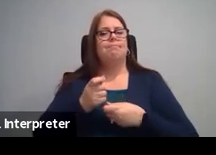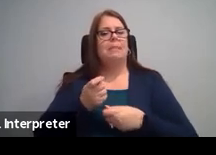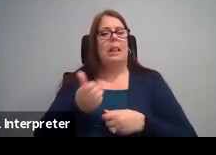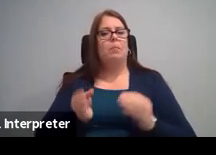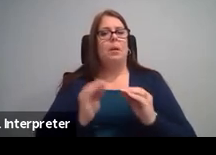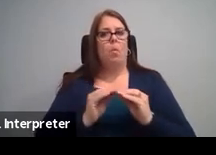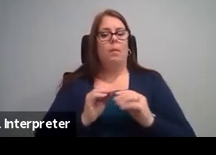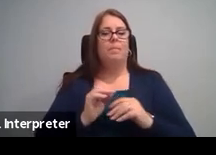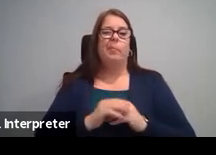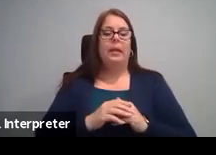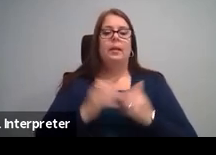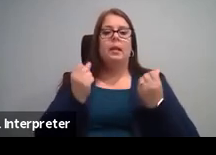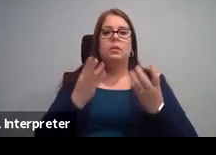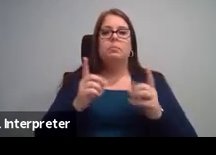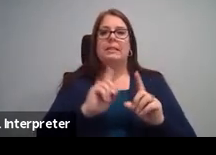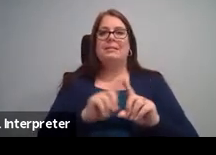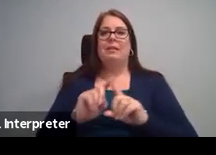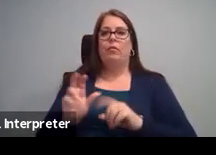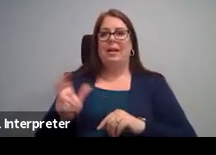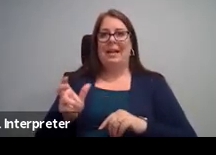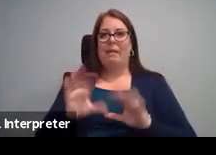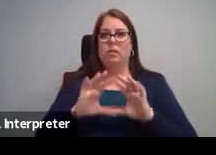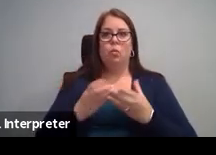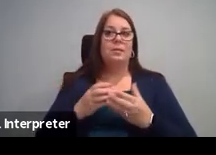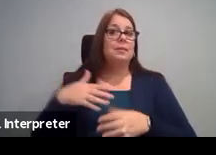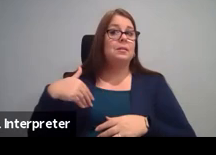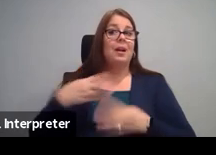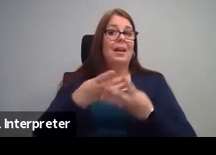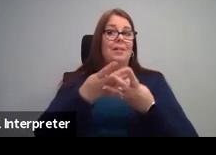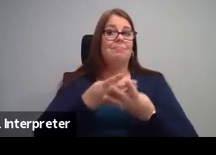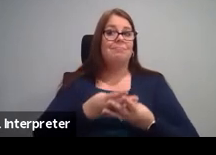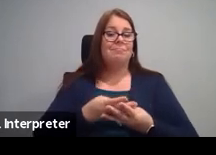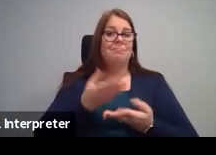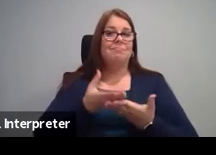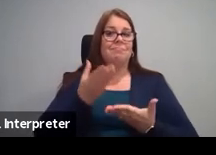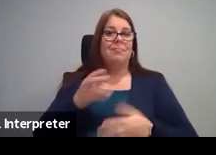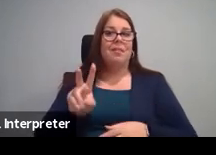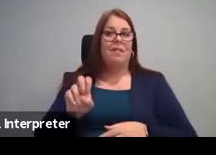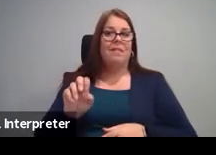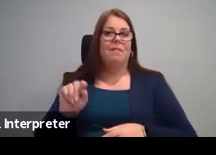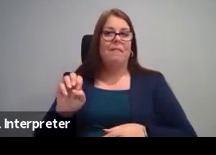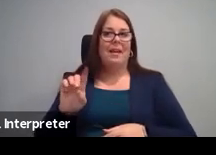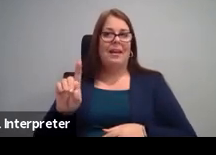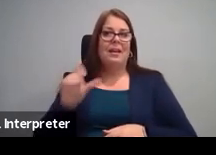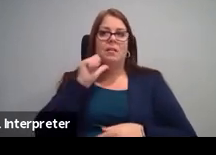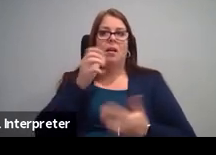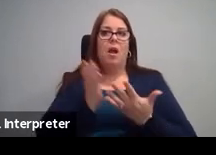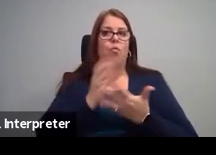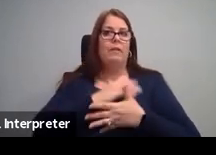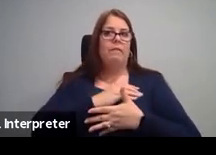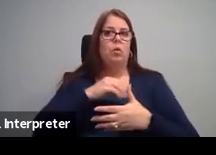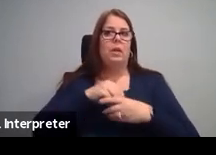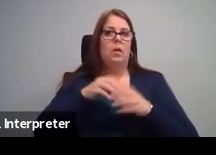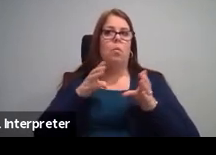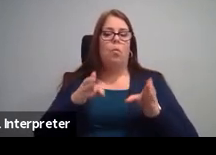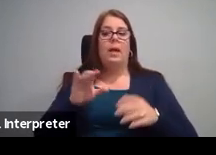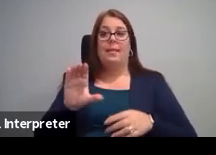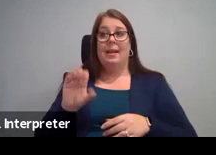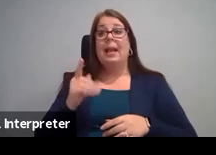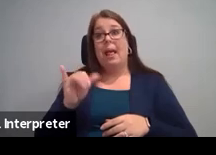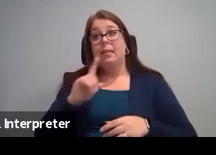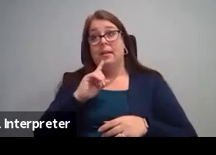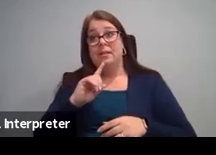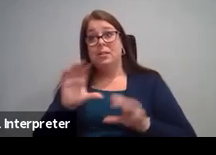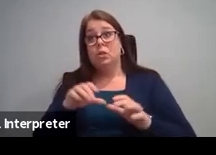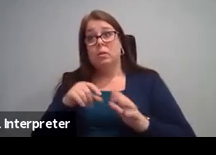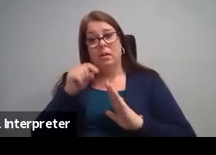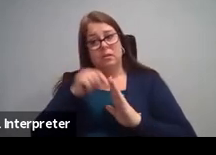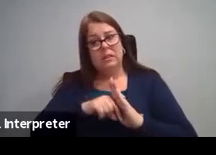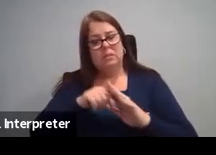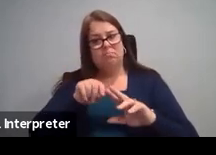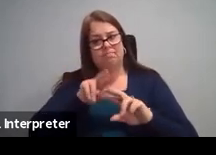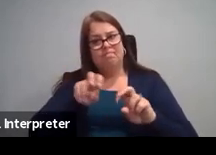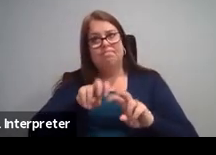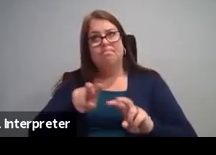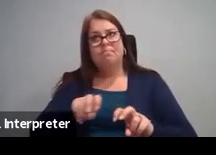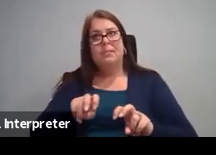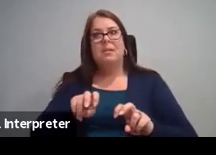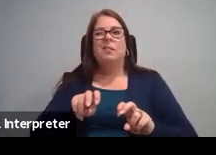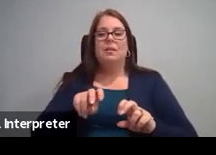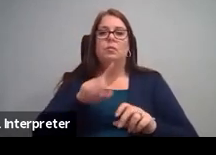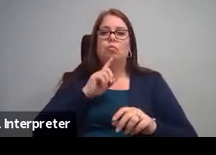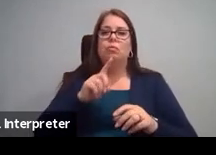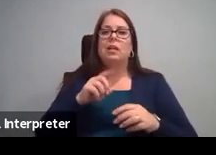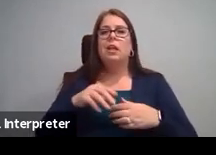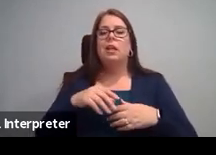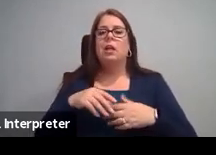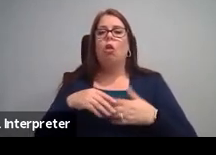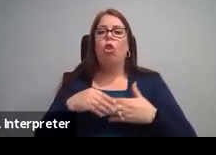Laurie Arnold: There were a lot of Canvas courses that maybe had been vetted because when I say bedded they haven't been reviewed in the way that Kathy is going through and doing that and they weren't put together by a team or, you know, it was, it was done in a rather loose way and so